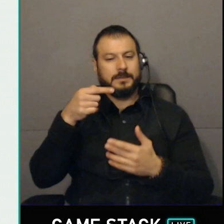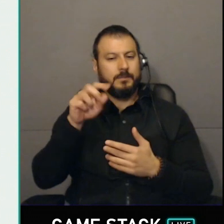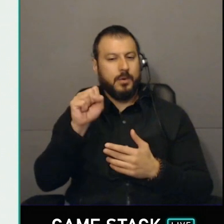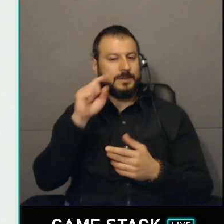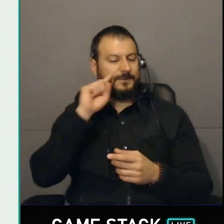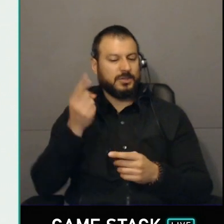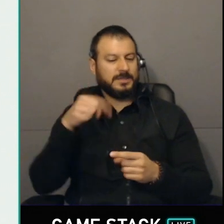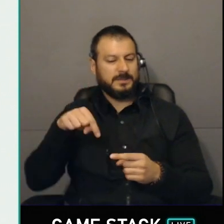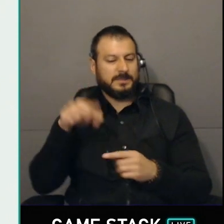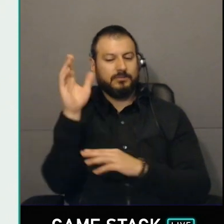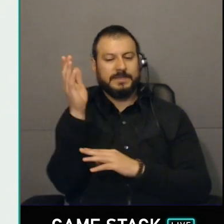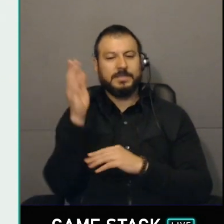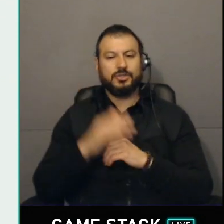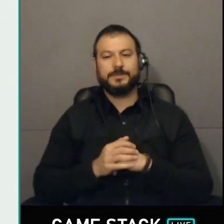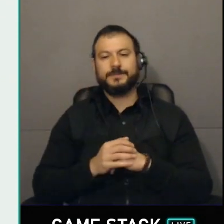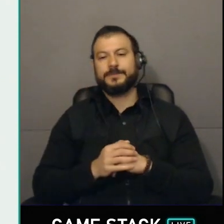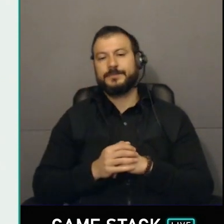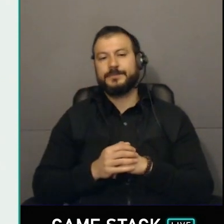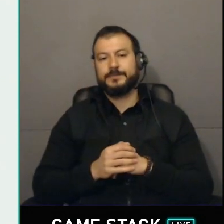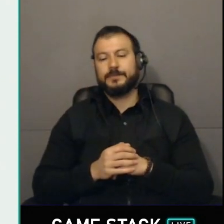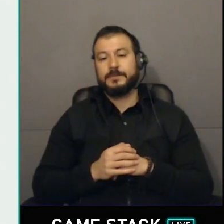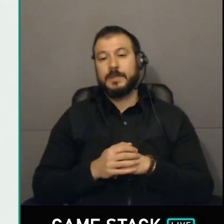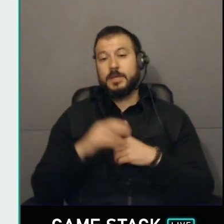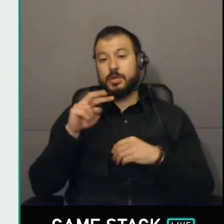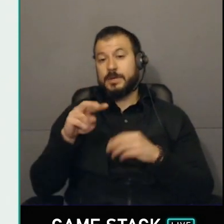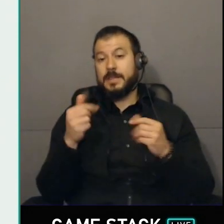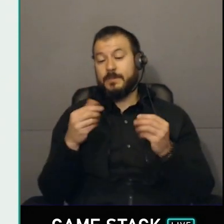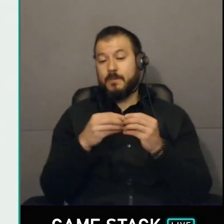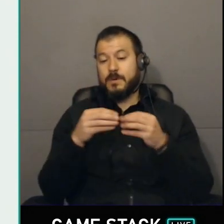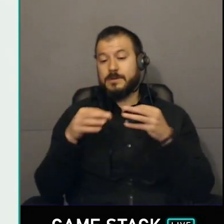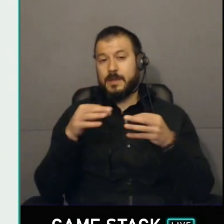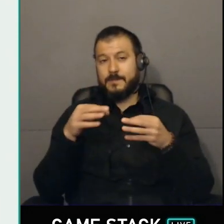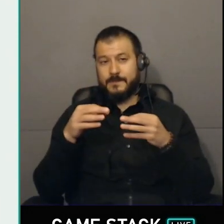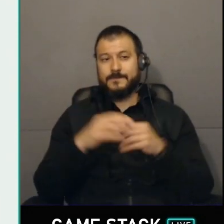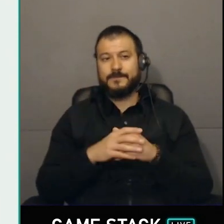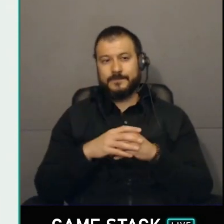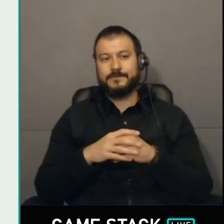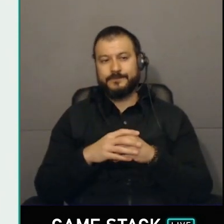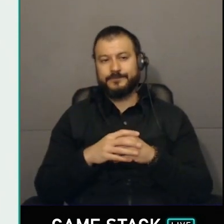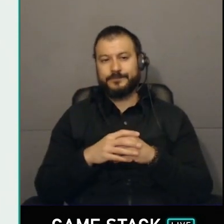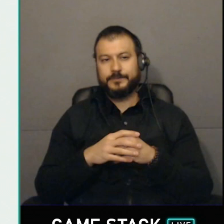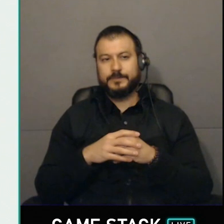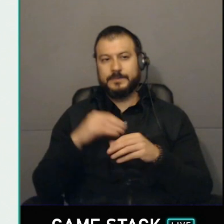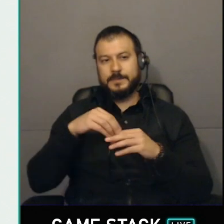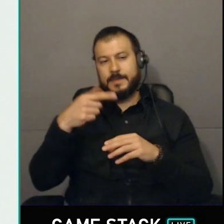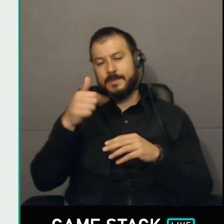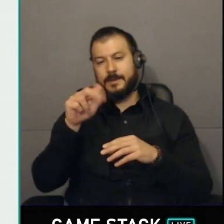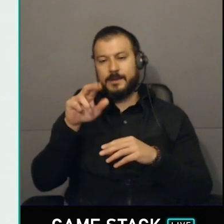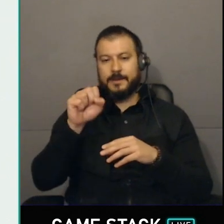Okay, so looking at a little bit more detail in the Gauss-Seidel solver, consider the the box with two contact points.